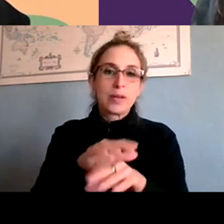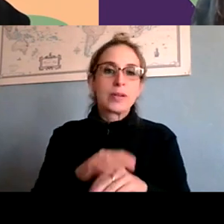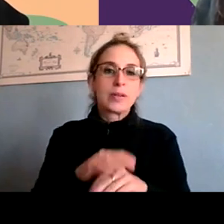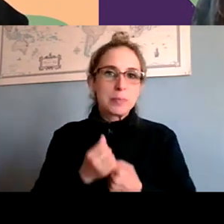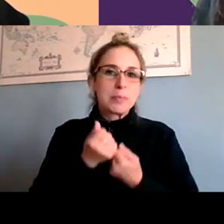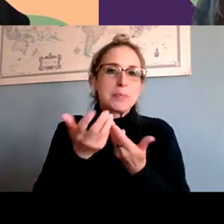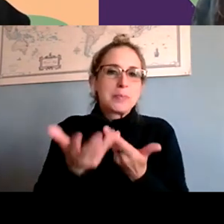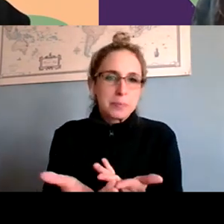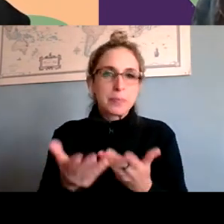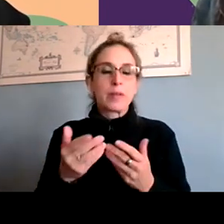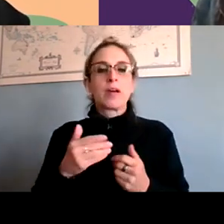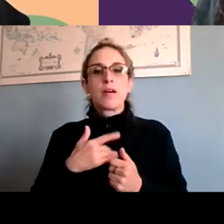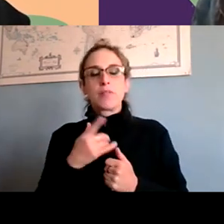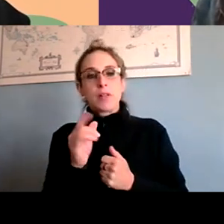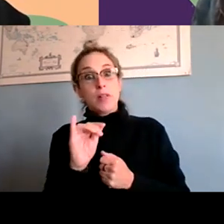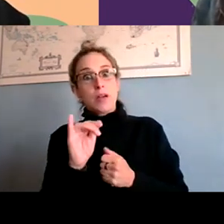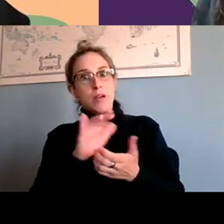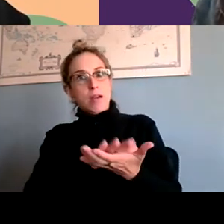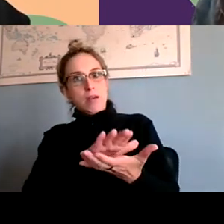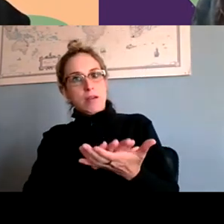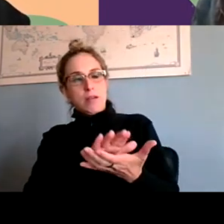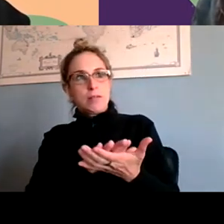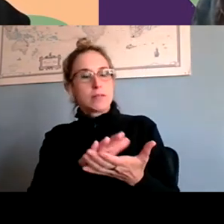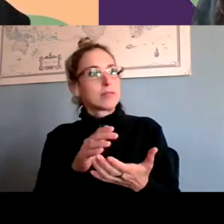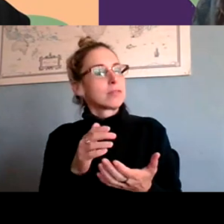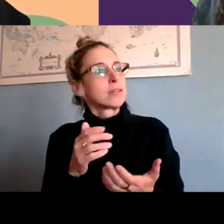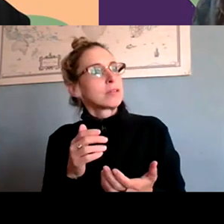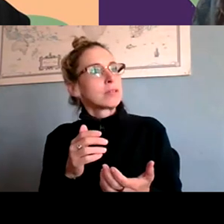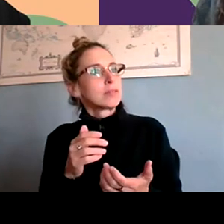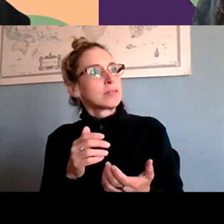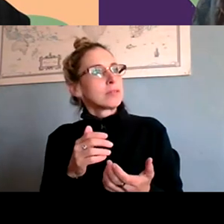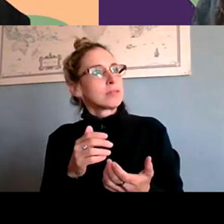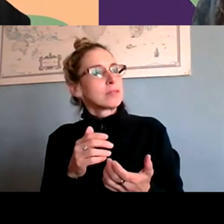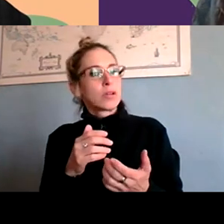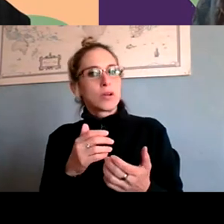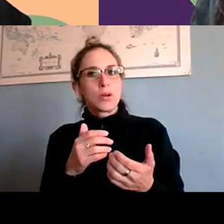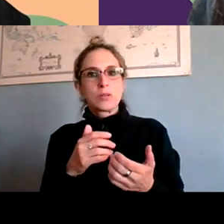Aurora Chang: I feel like in academia we're so you know separated from our bodies and.